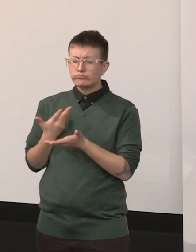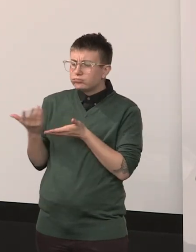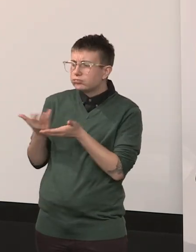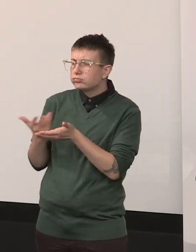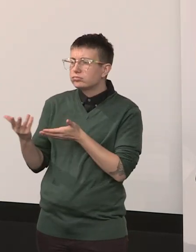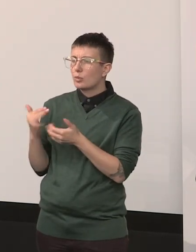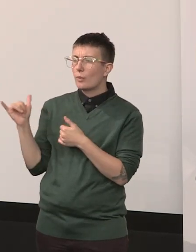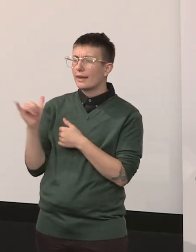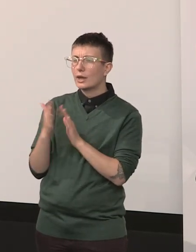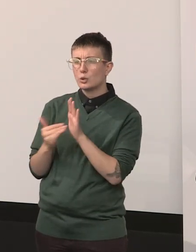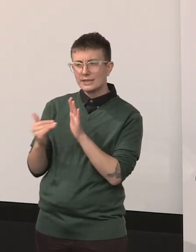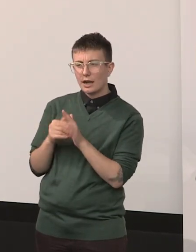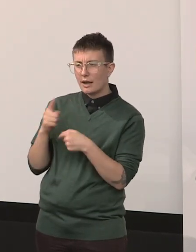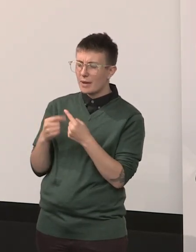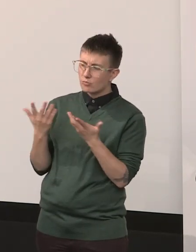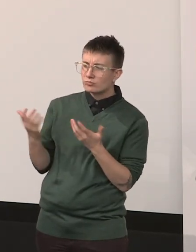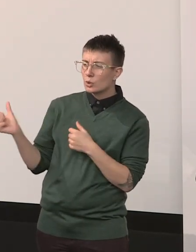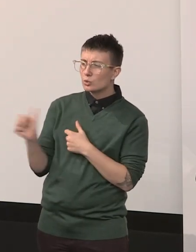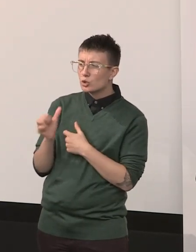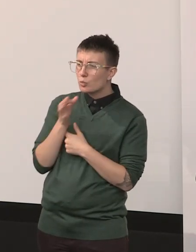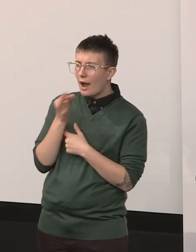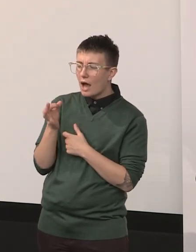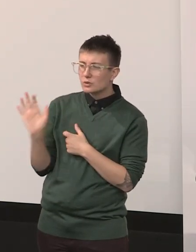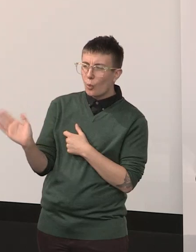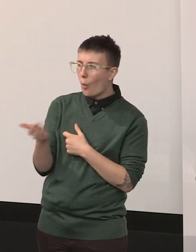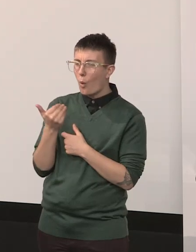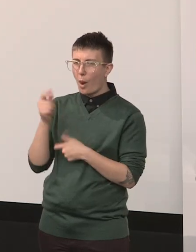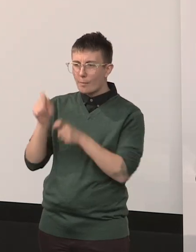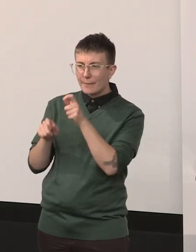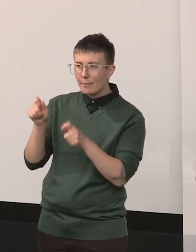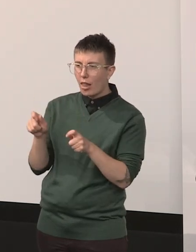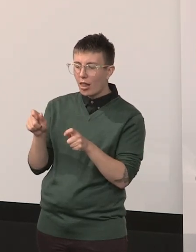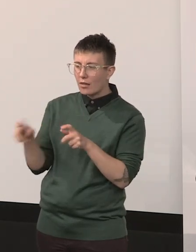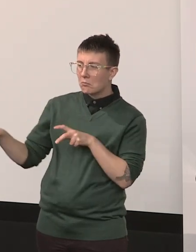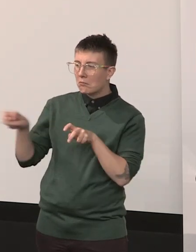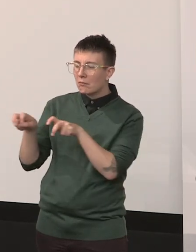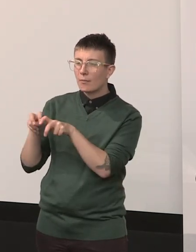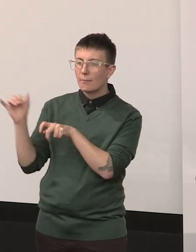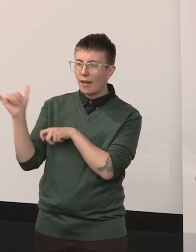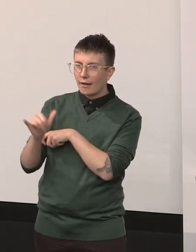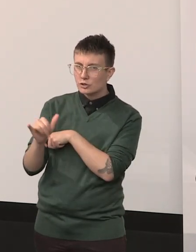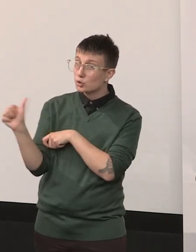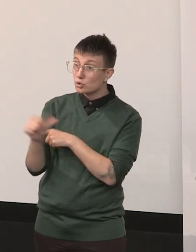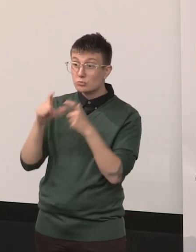asked my team yesterday to look at the option of requiring all passengers to wear masks on those flights,